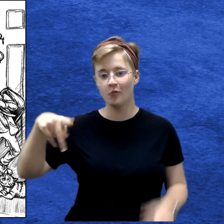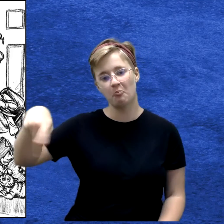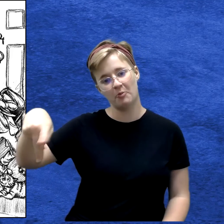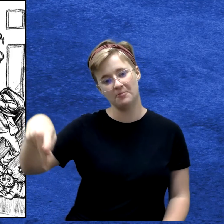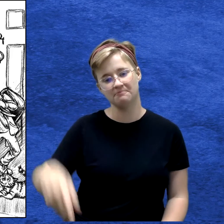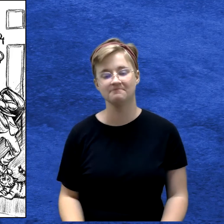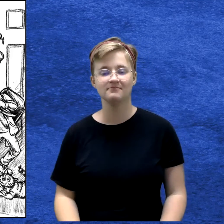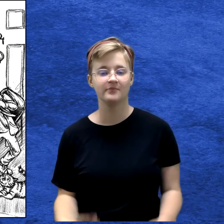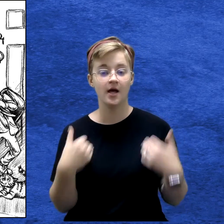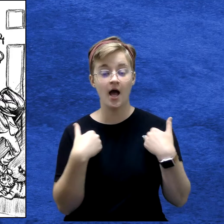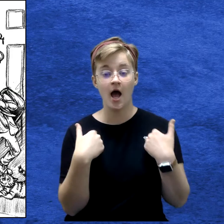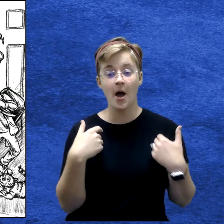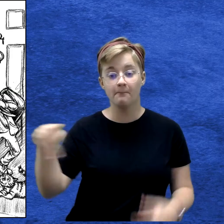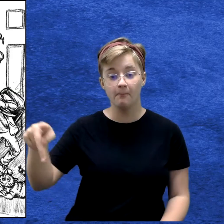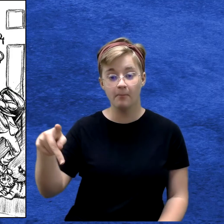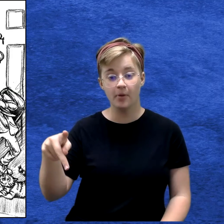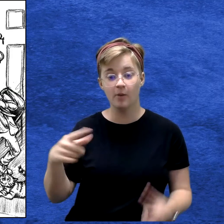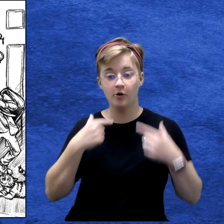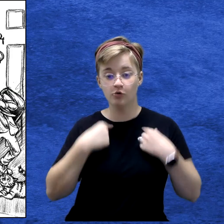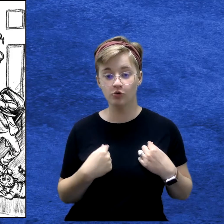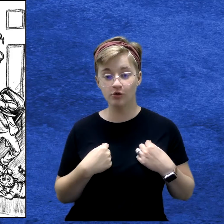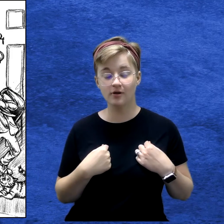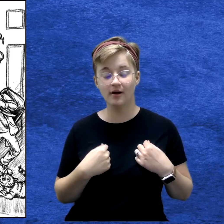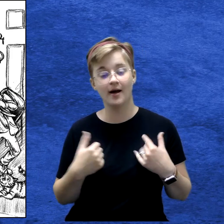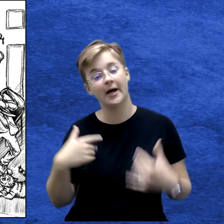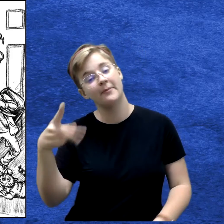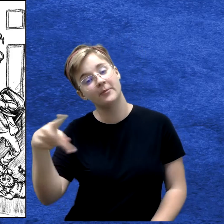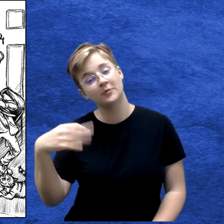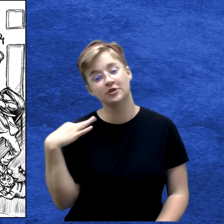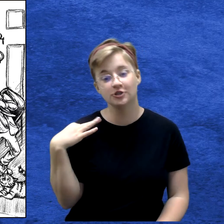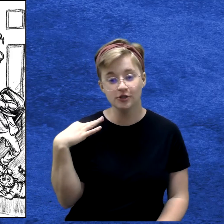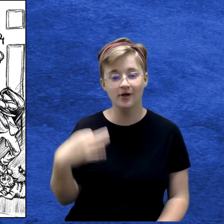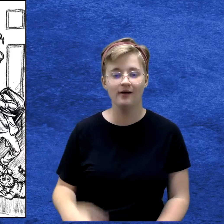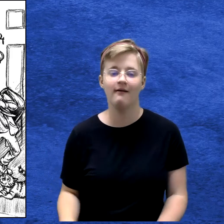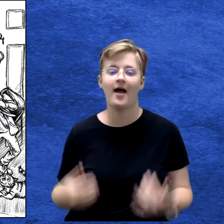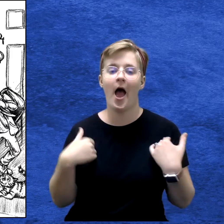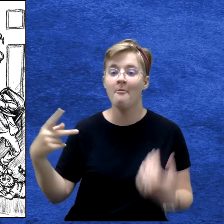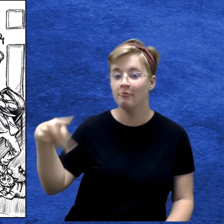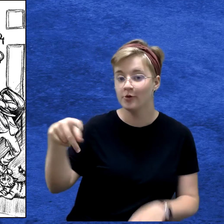She wore purple coveralls over a purple shirt and had on purple running shoes.